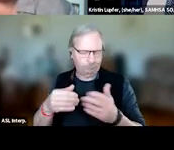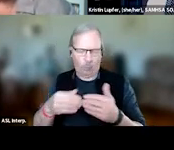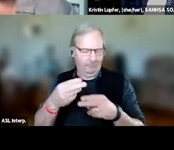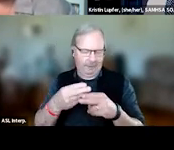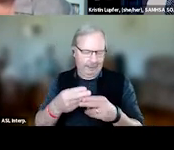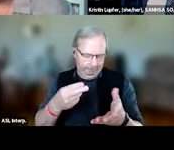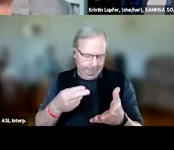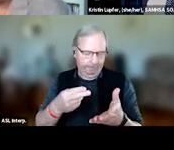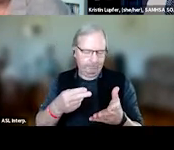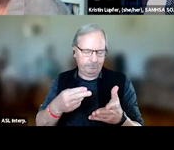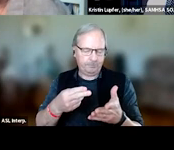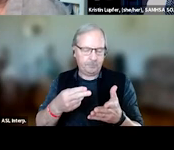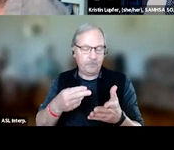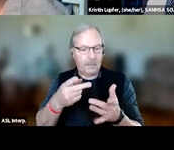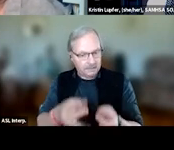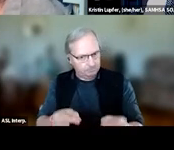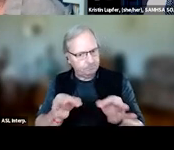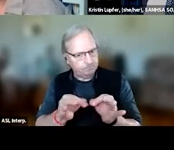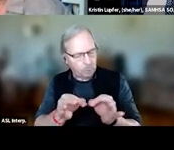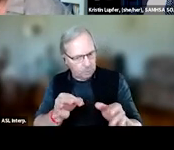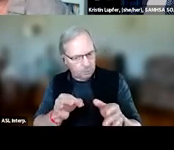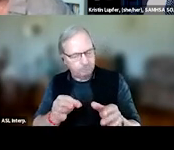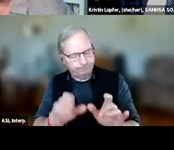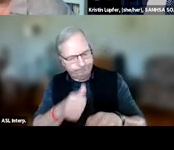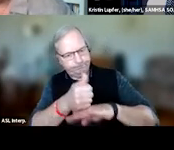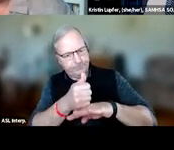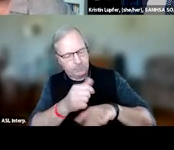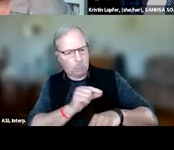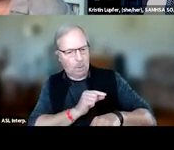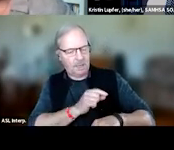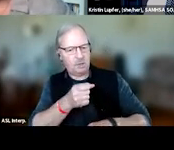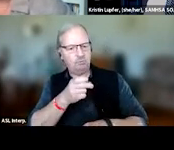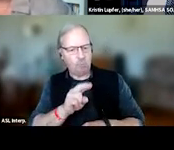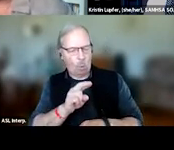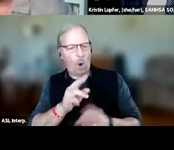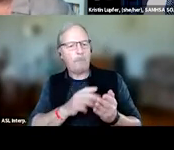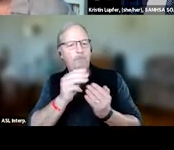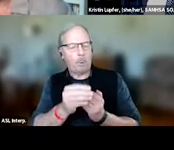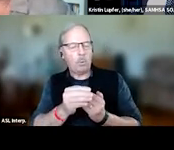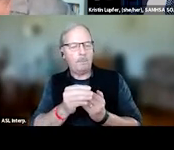how essential that is to implementing quality SOAR programs and how to apply the strategies